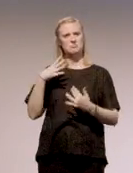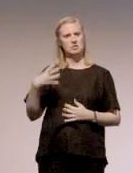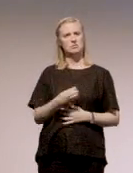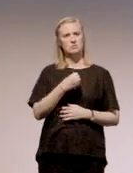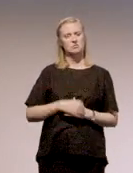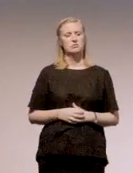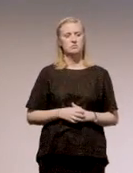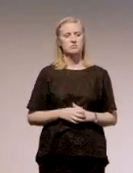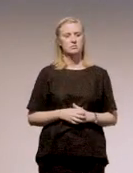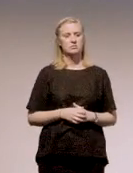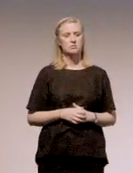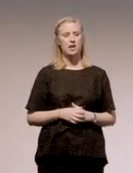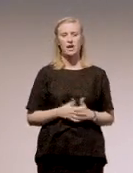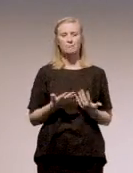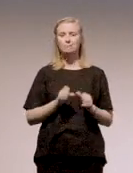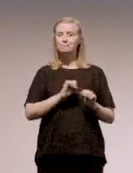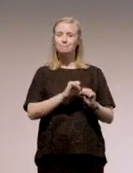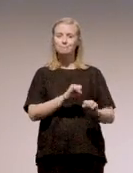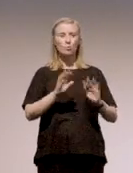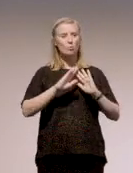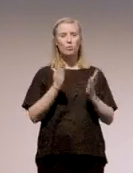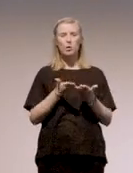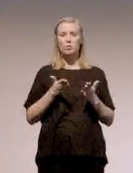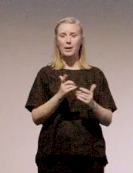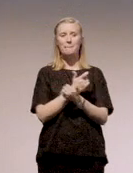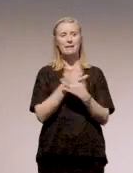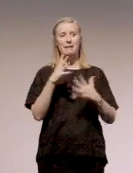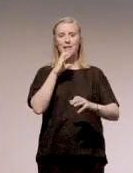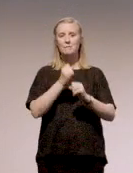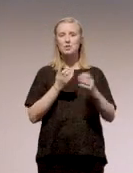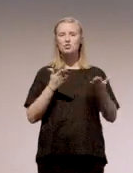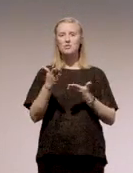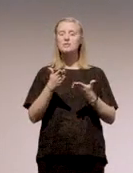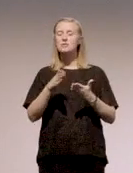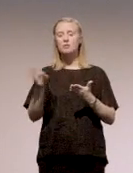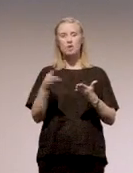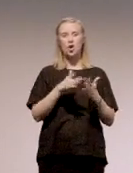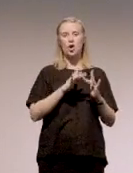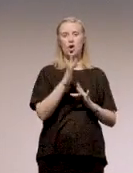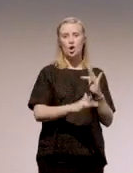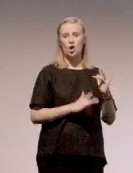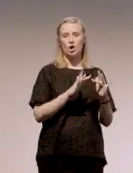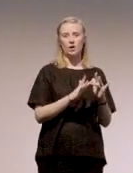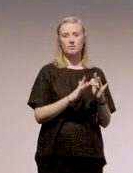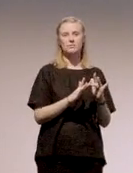many government services are moving digital. And so for us to take the opportunity to bake accessibility in at design